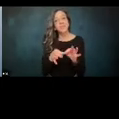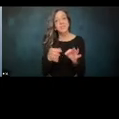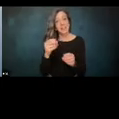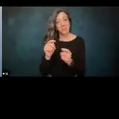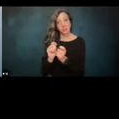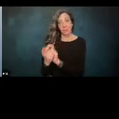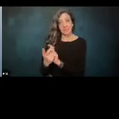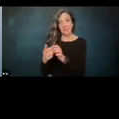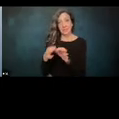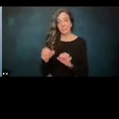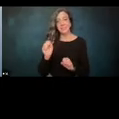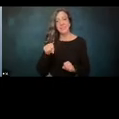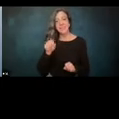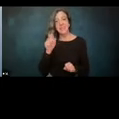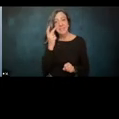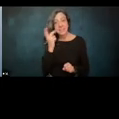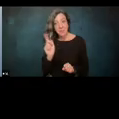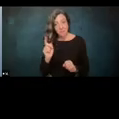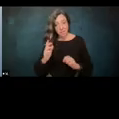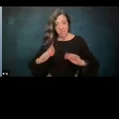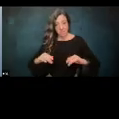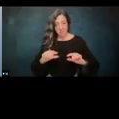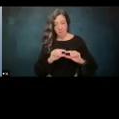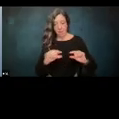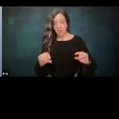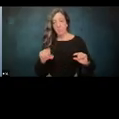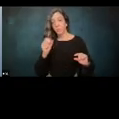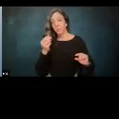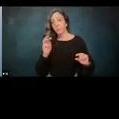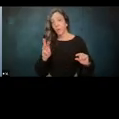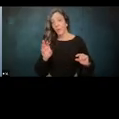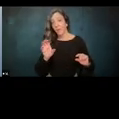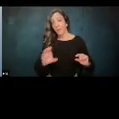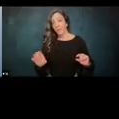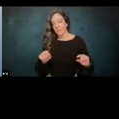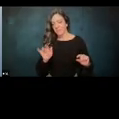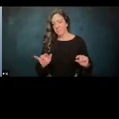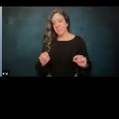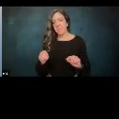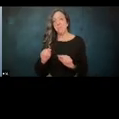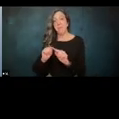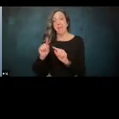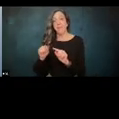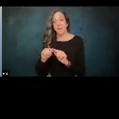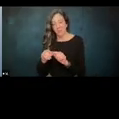by finding the show captions icon at the bottom of the Zoom menu and selecting the arrow. This opens